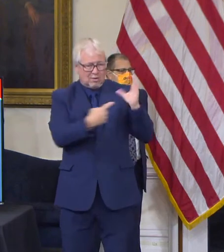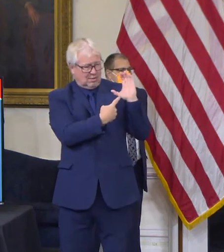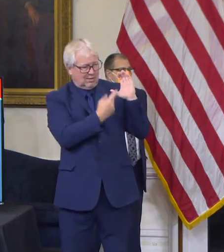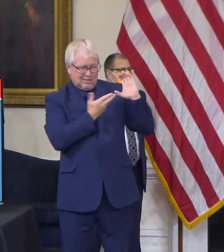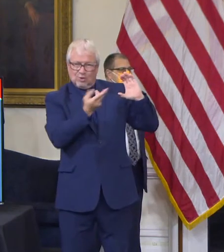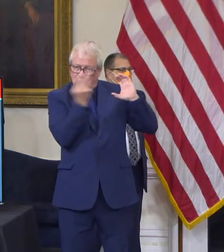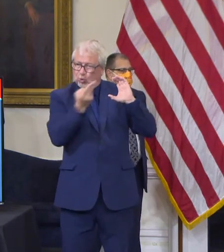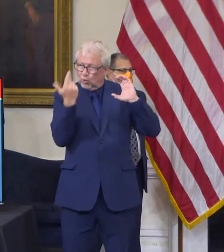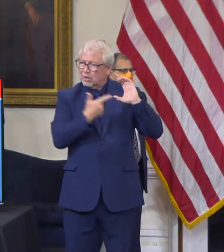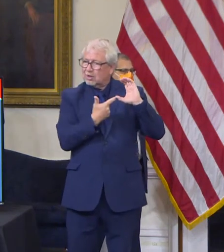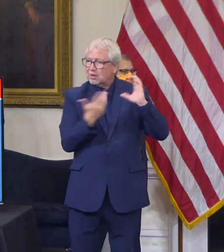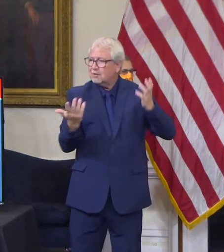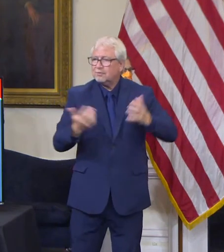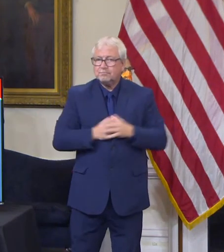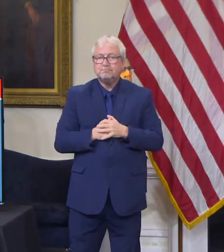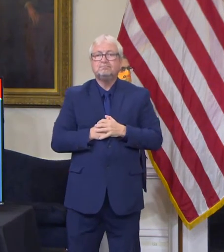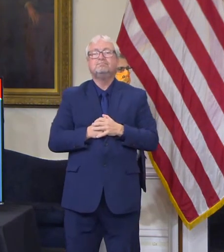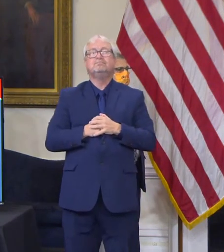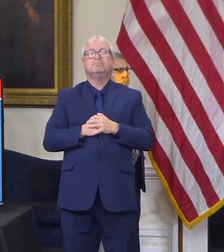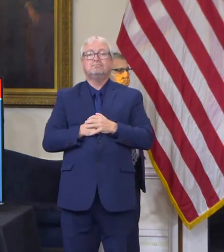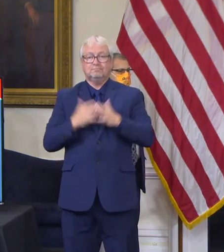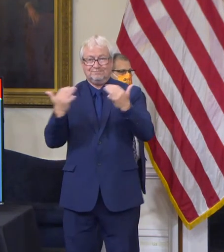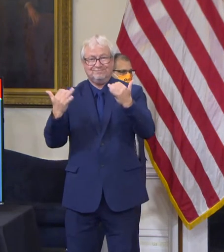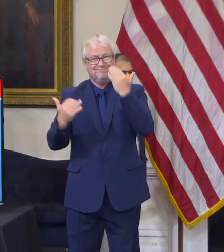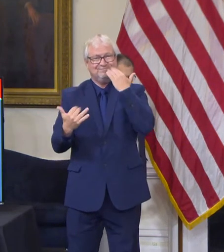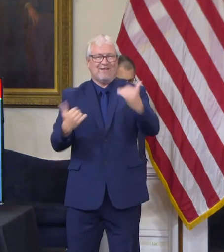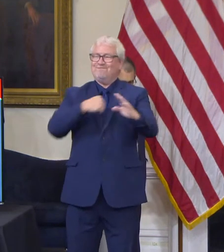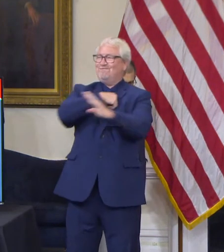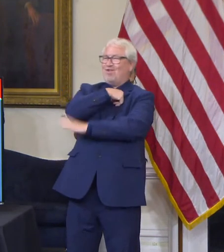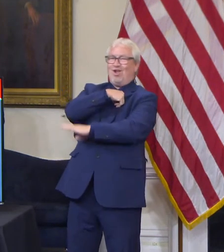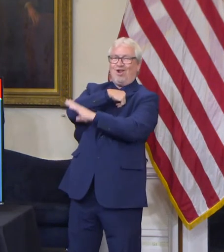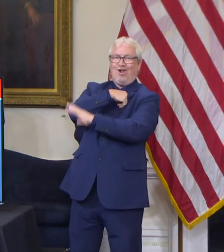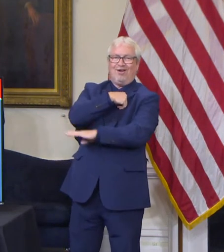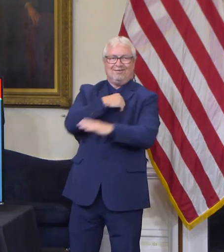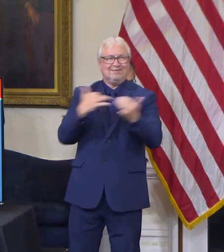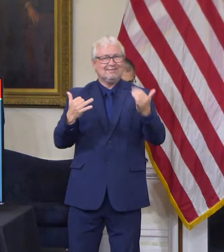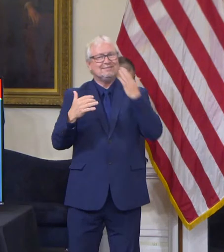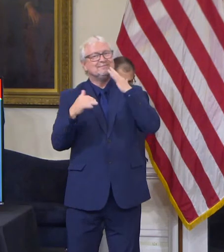In addition to kids being back in school, the beginning of fall also brings the start of flu season.